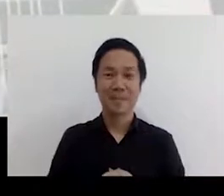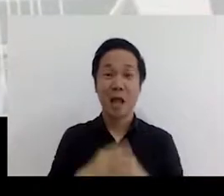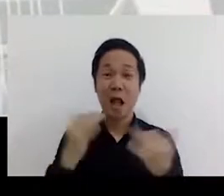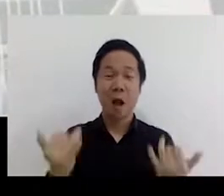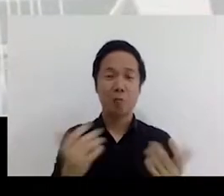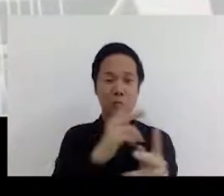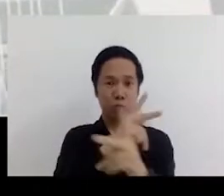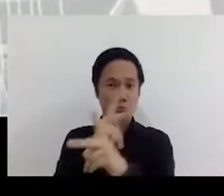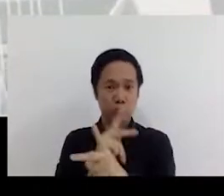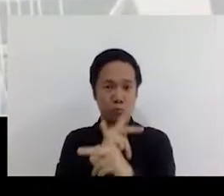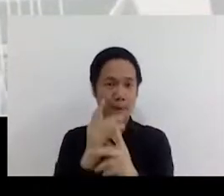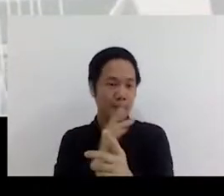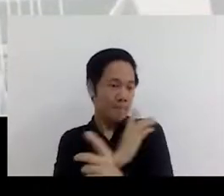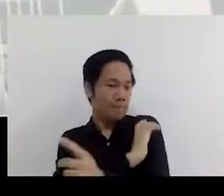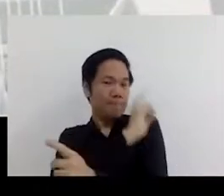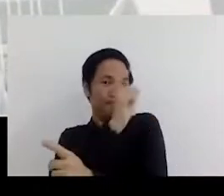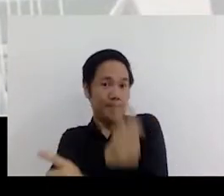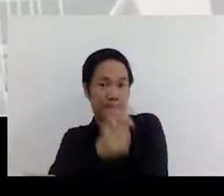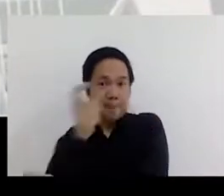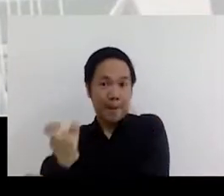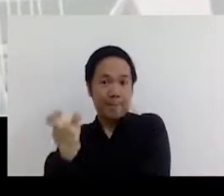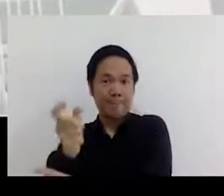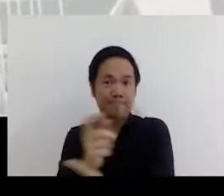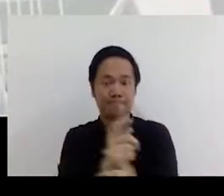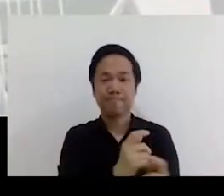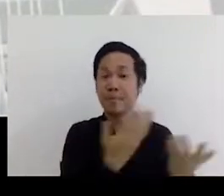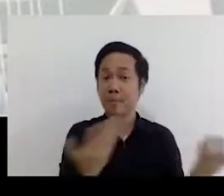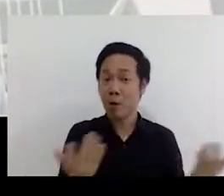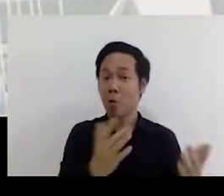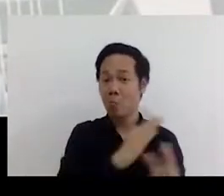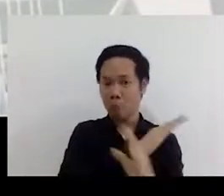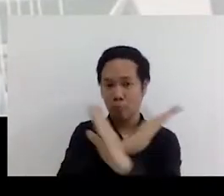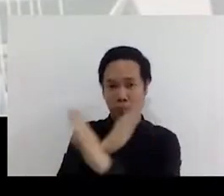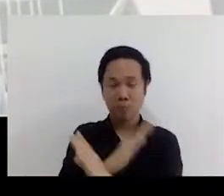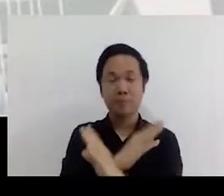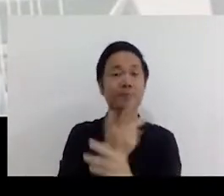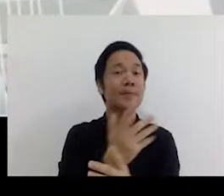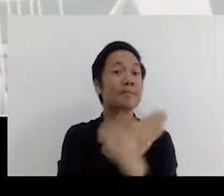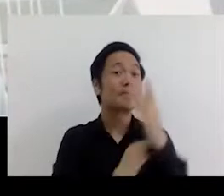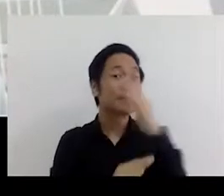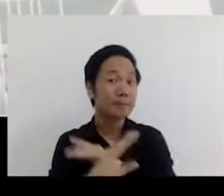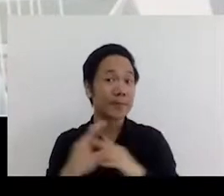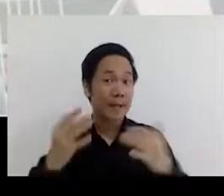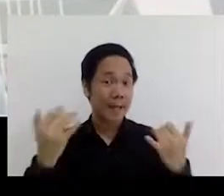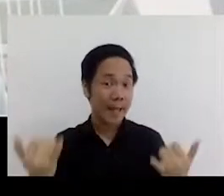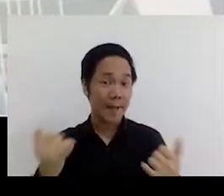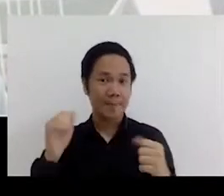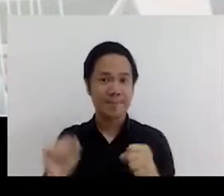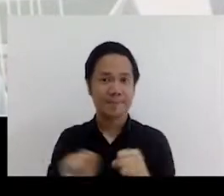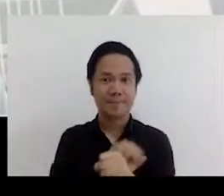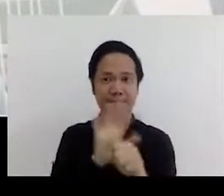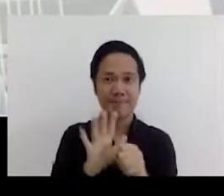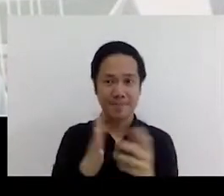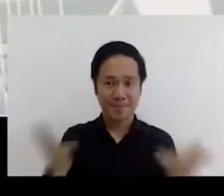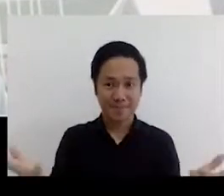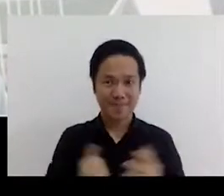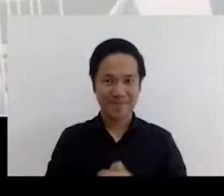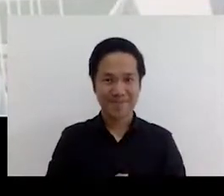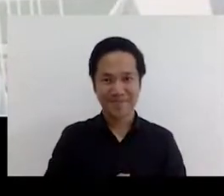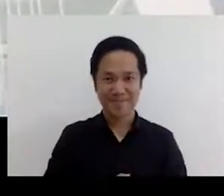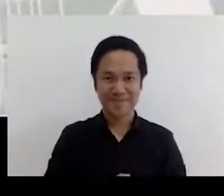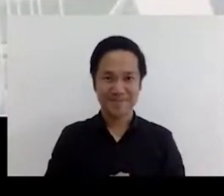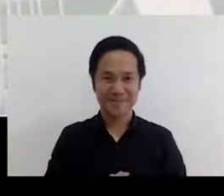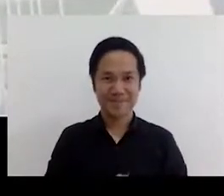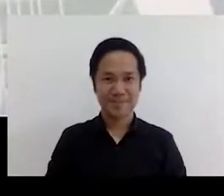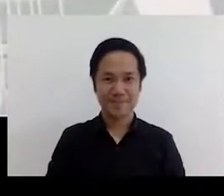and empowerment of persons with disabilities in the context of the COVID-19 pandemic.